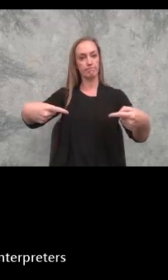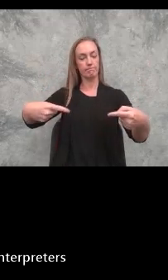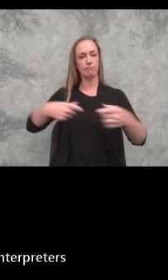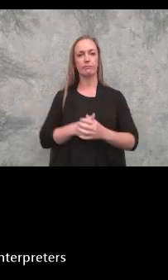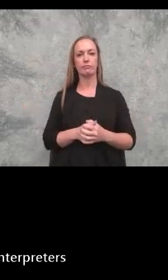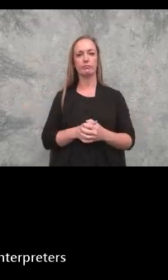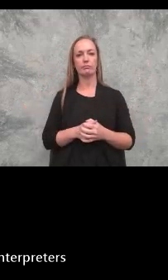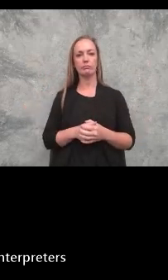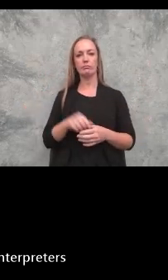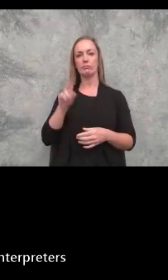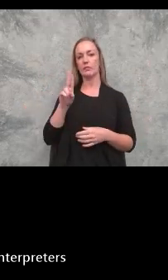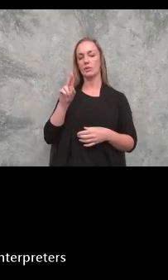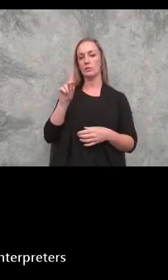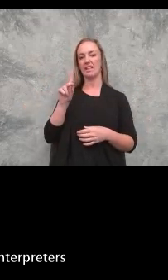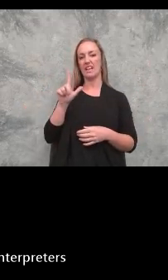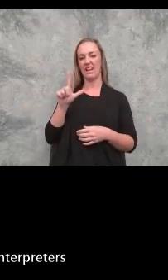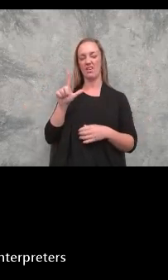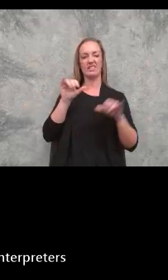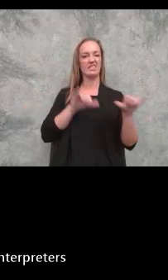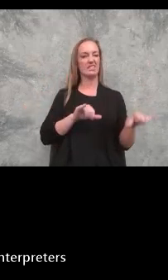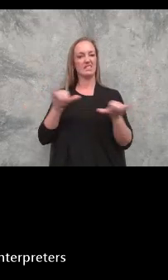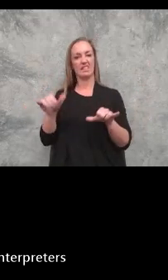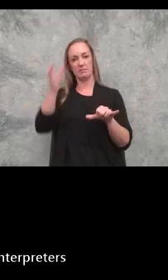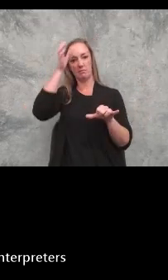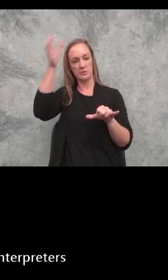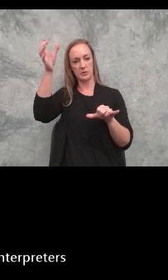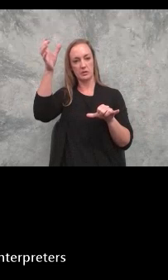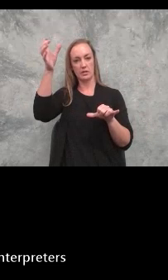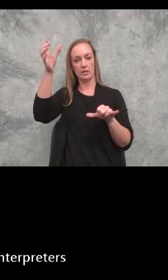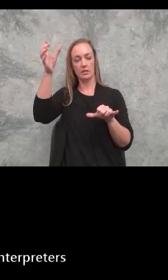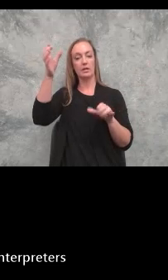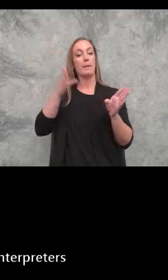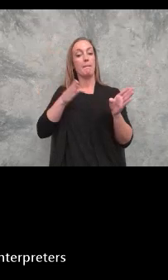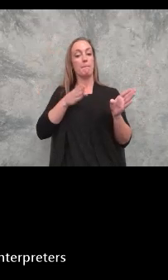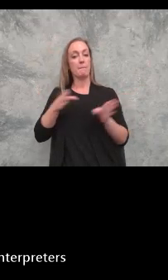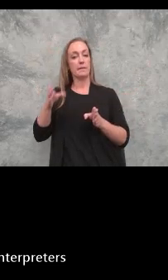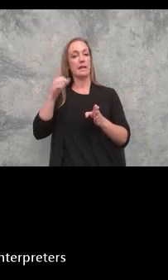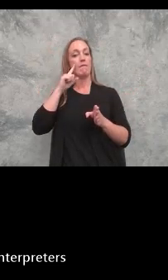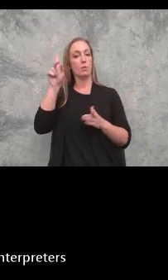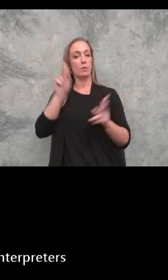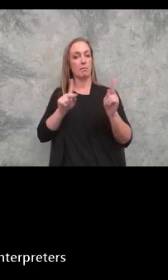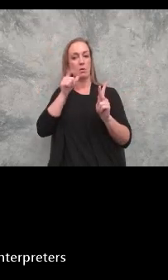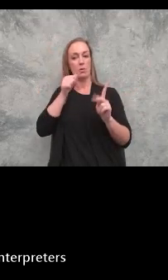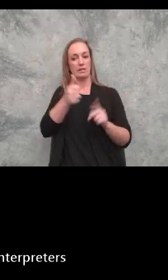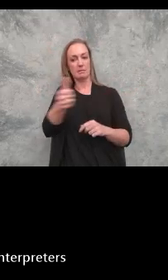UDL Works in much the same way. Planning for those who need accommodations or special